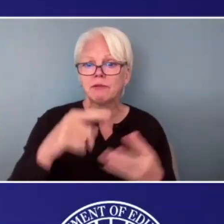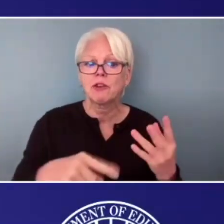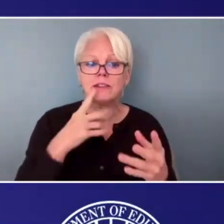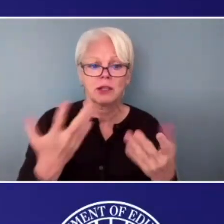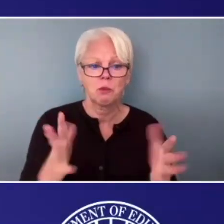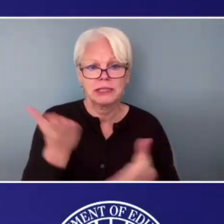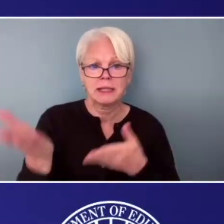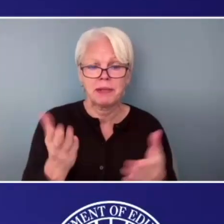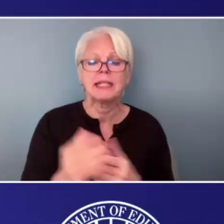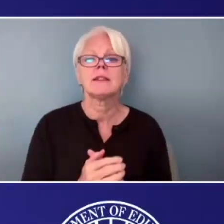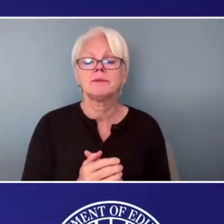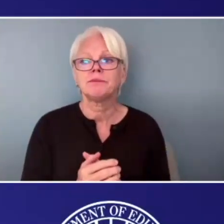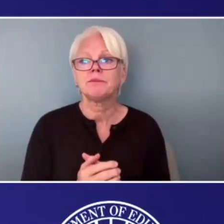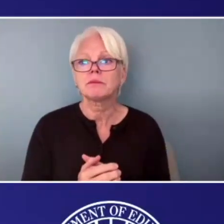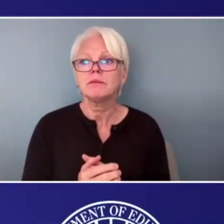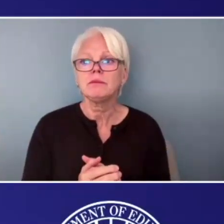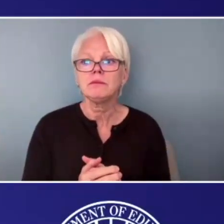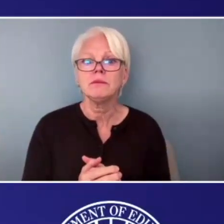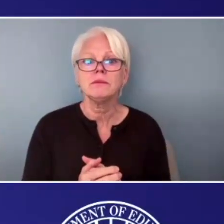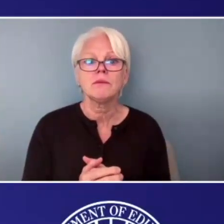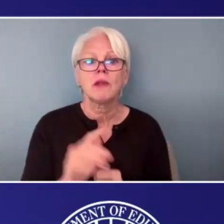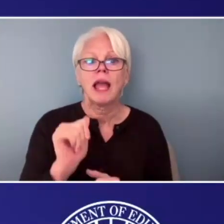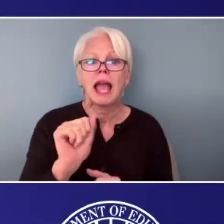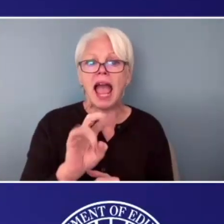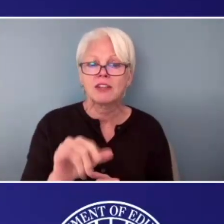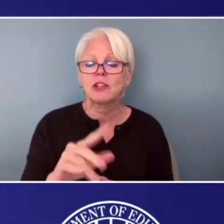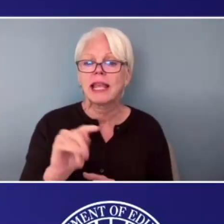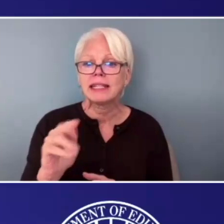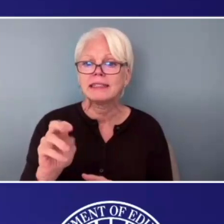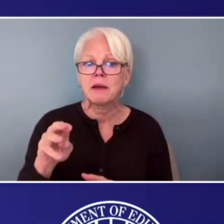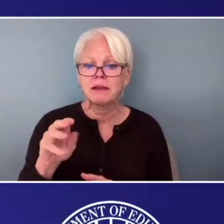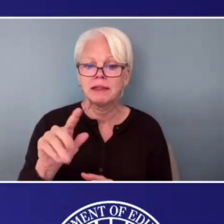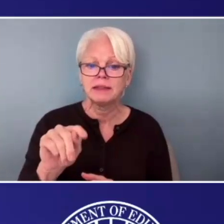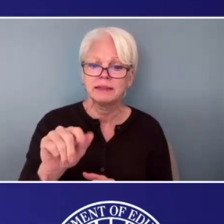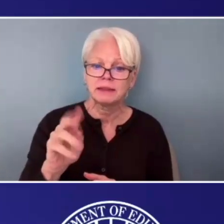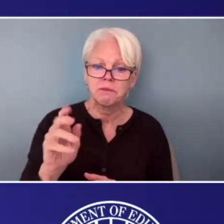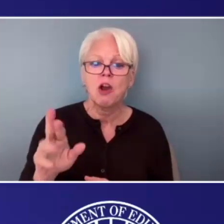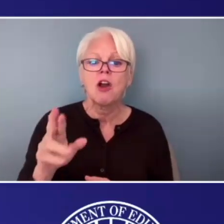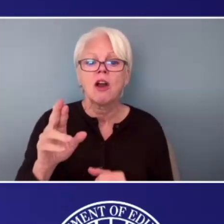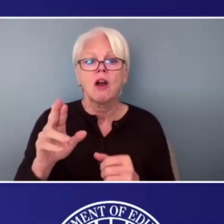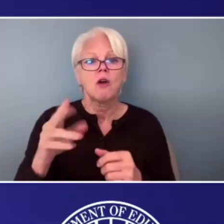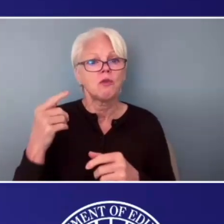It looks like Ashley and Tamar, we received that, but for some reason, I don't have a record,